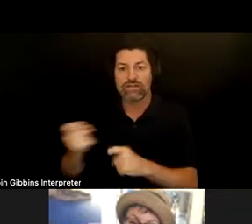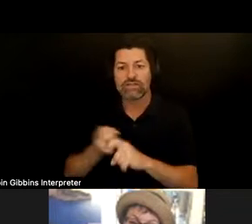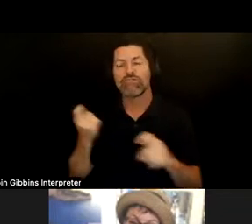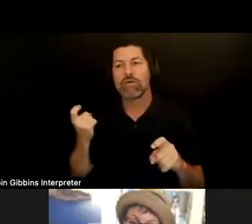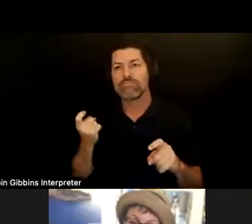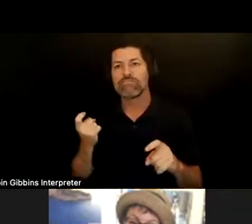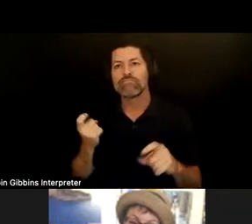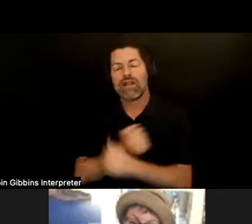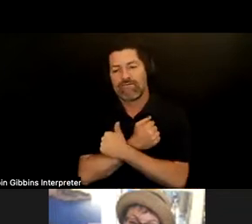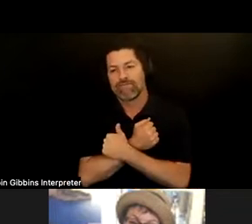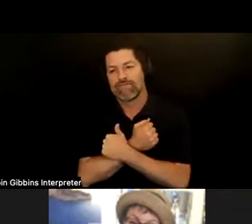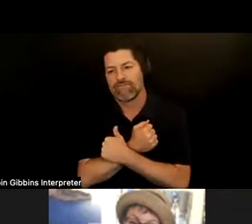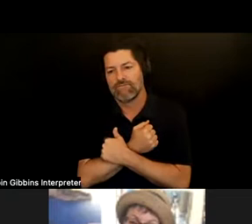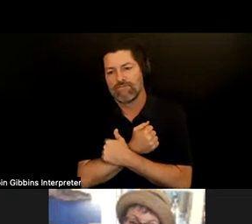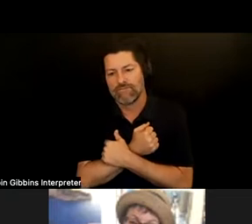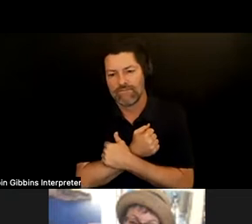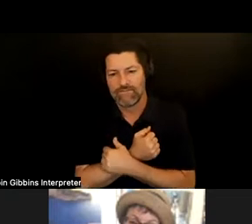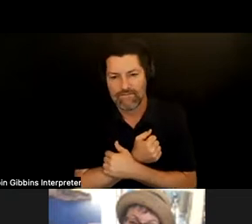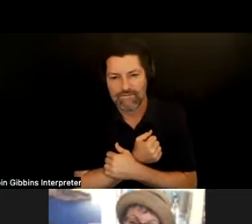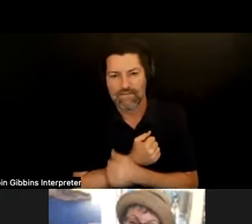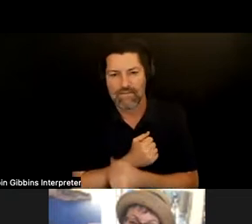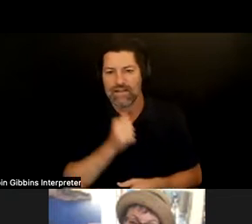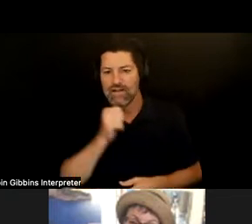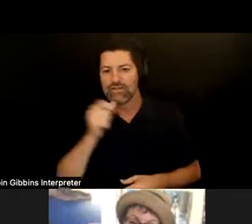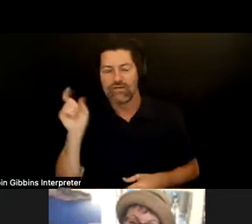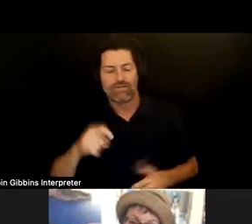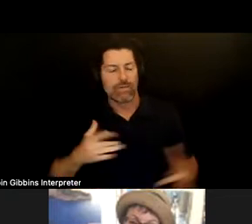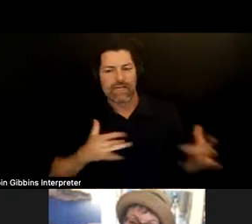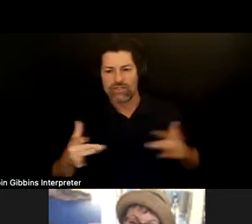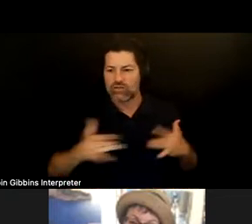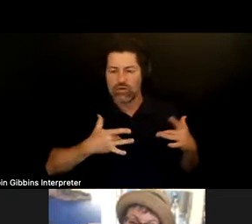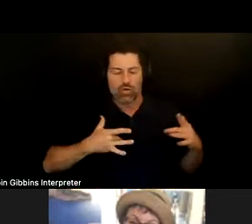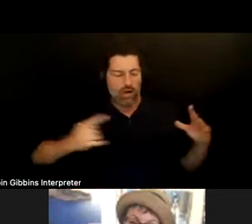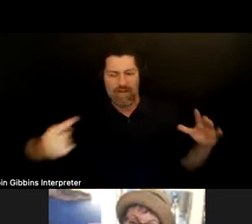19:27:30 And so You don't need to be worried about offending me, or worried about, you